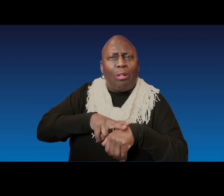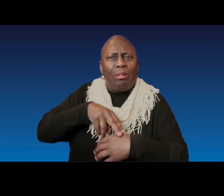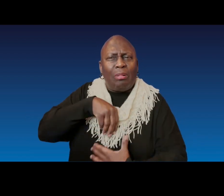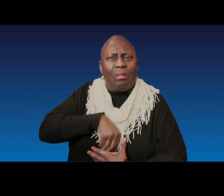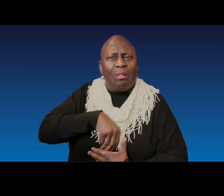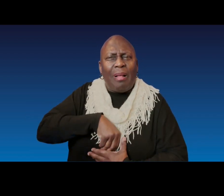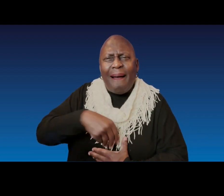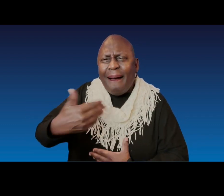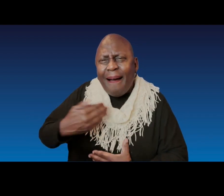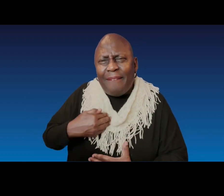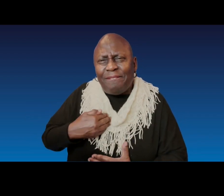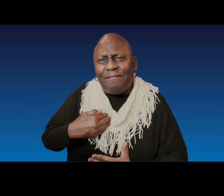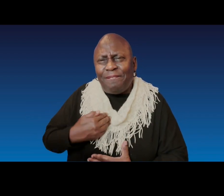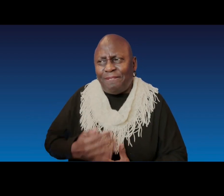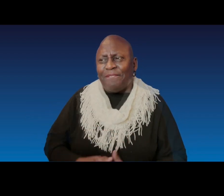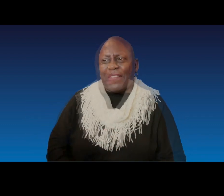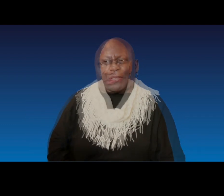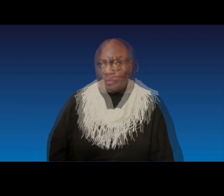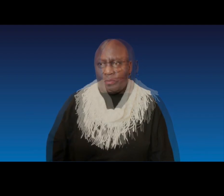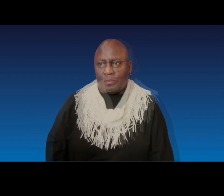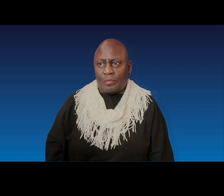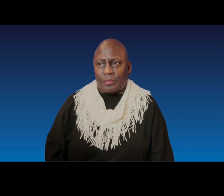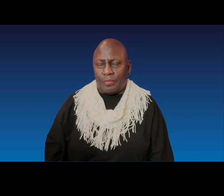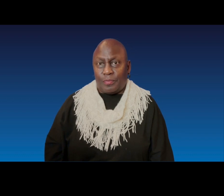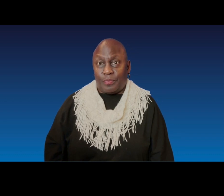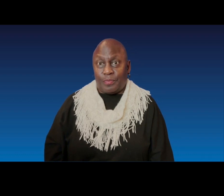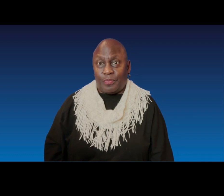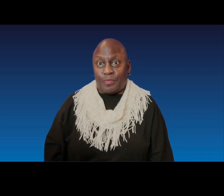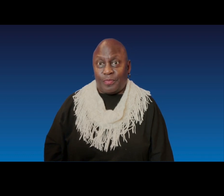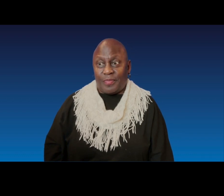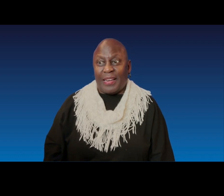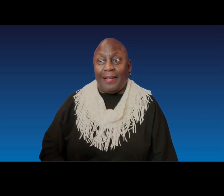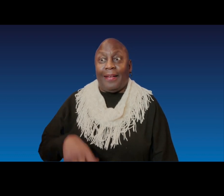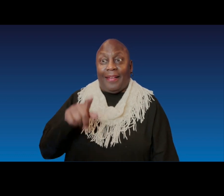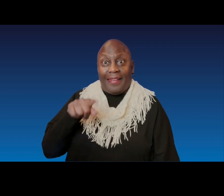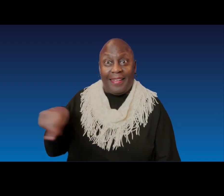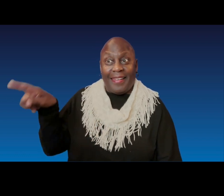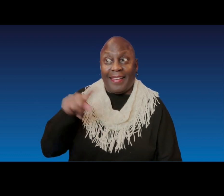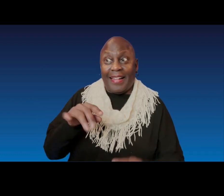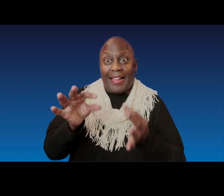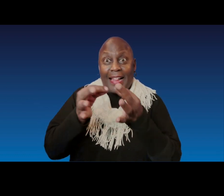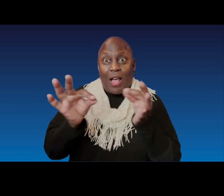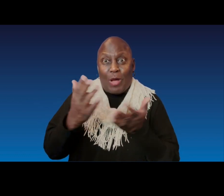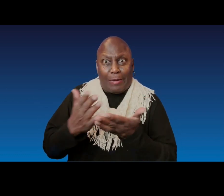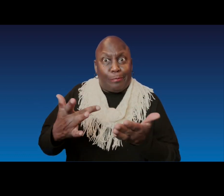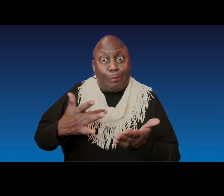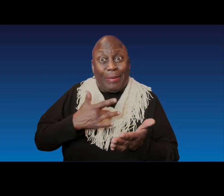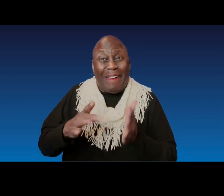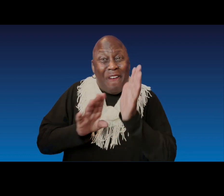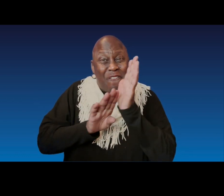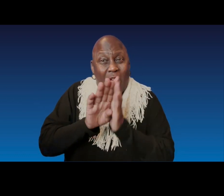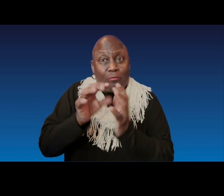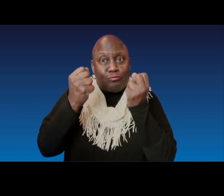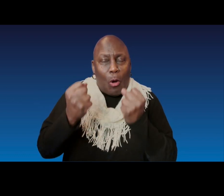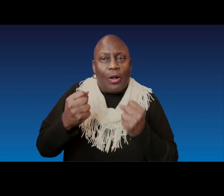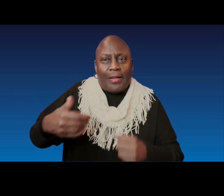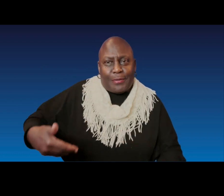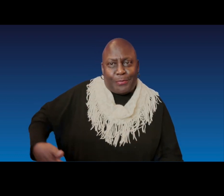to have all input fed into that black box, all that information. All that comprehension.